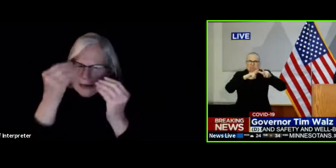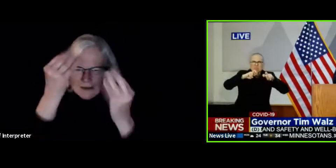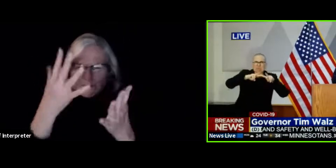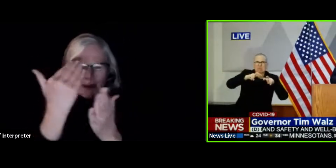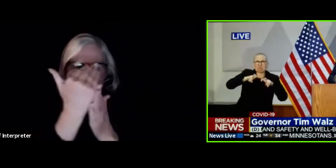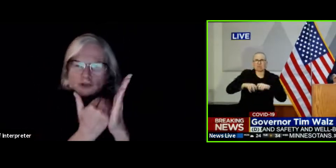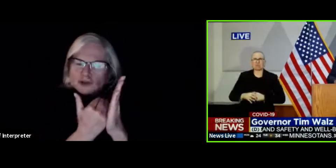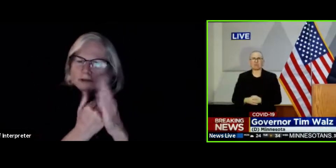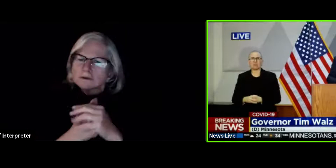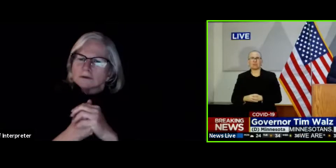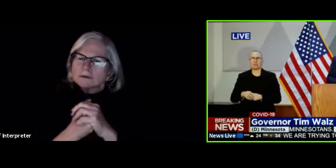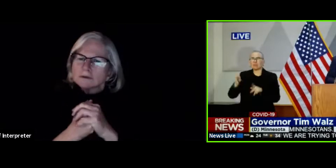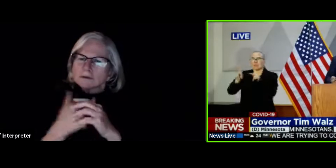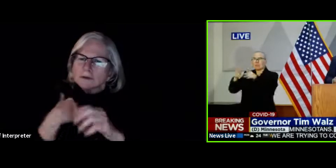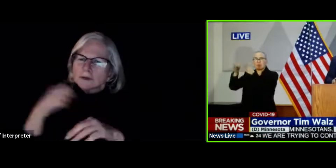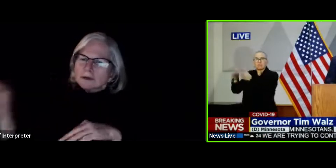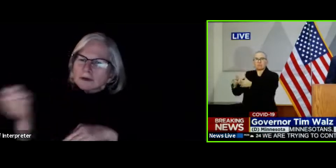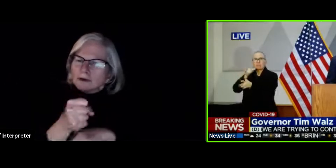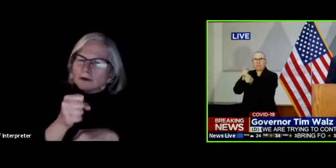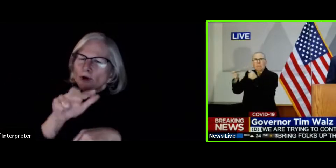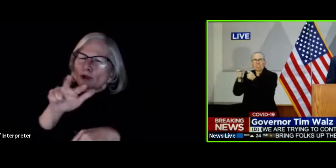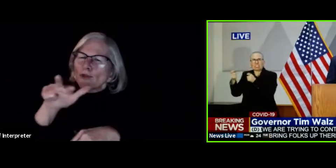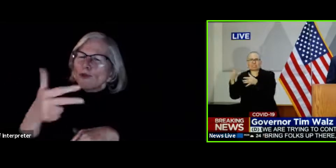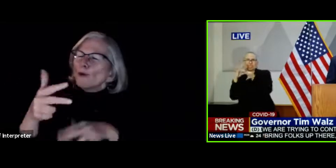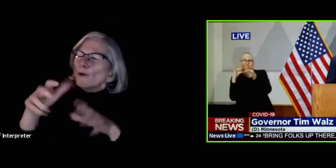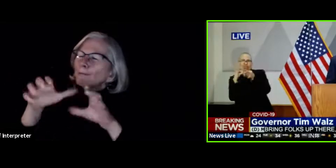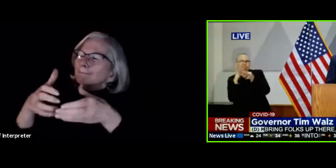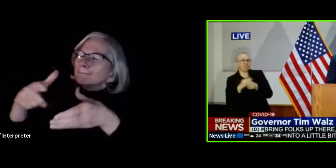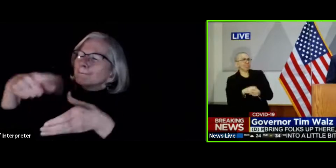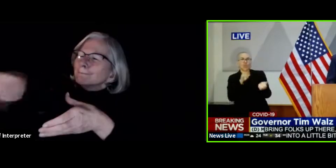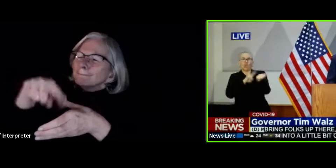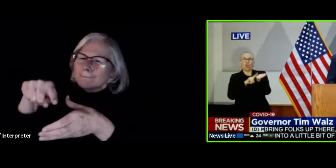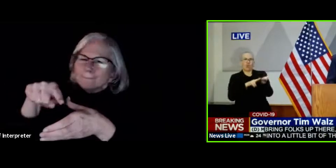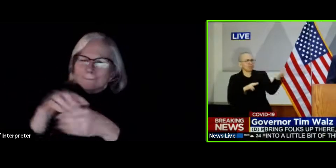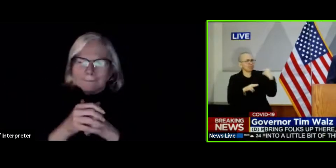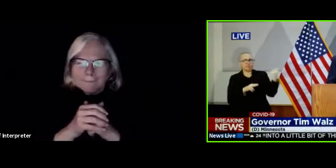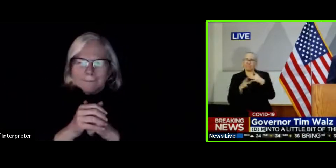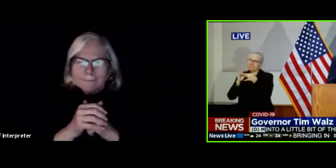WHAT WOULD BE VIEWED AS SKIN IN THE GAME OTHER THAN THEY'RE THE ONES DEALING WITH THIS AND